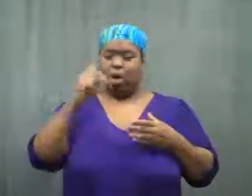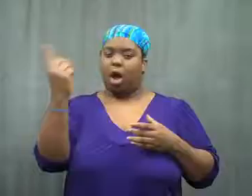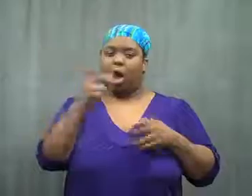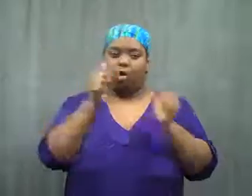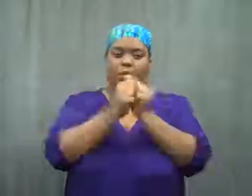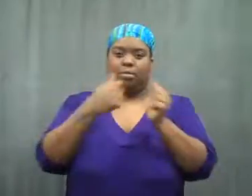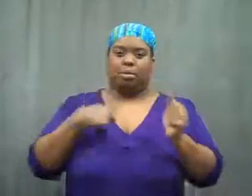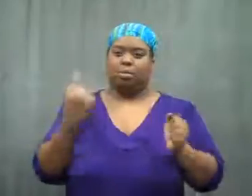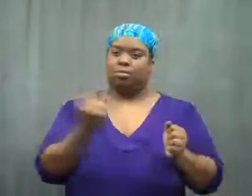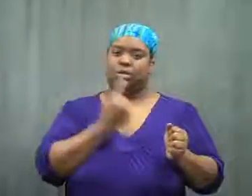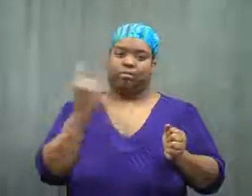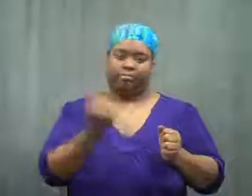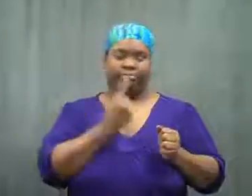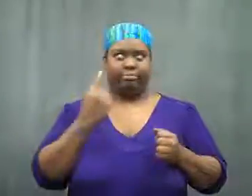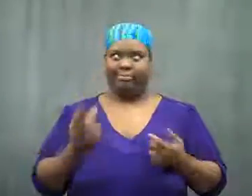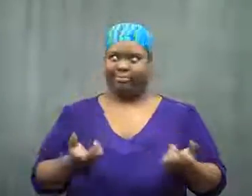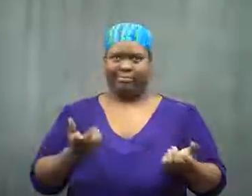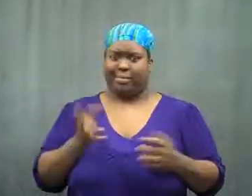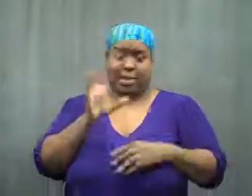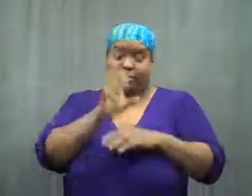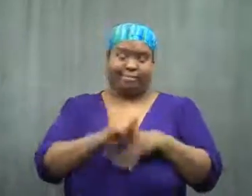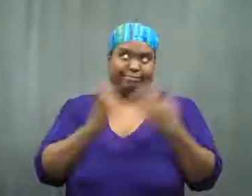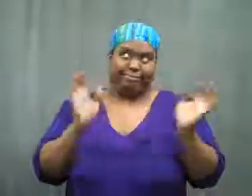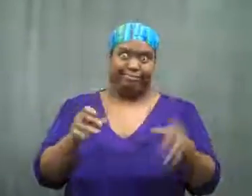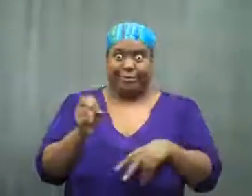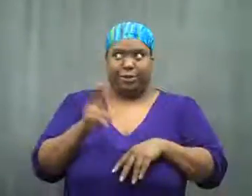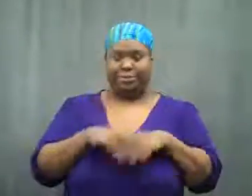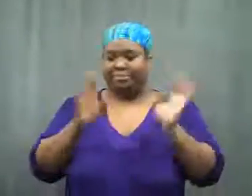My dog always stayed by me. Out of habit, naturally.